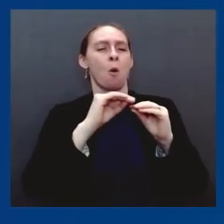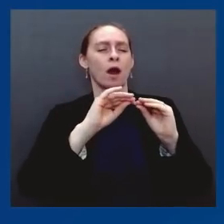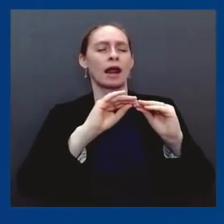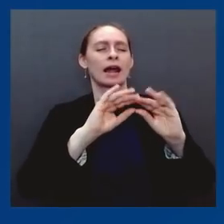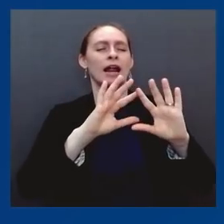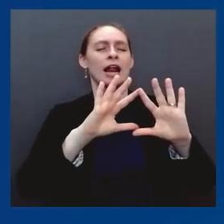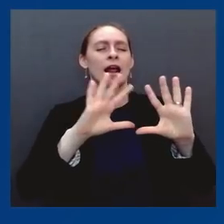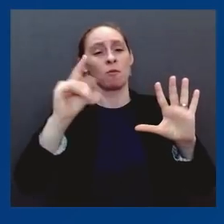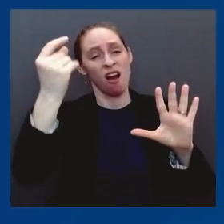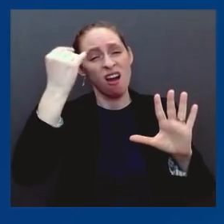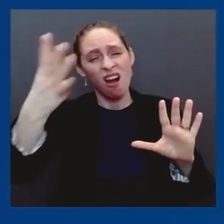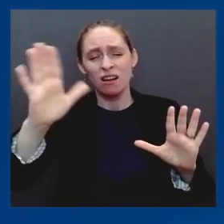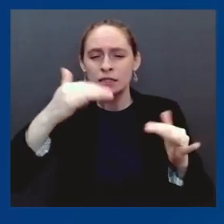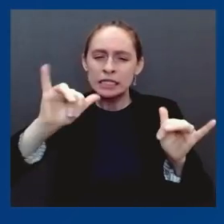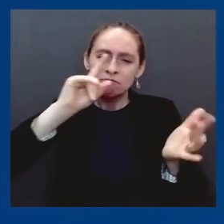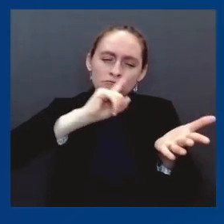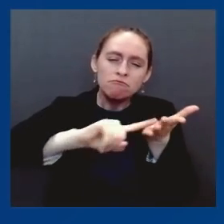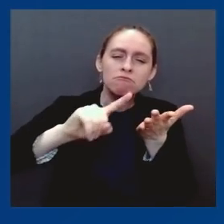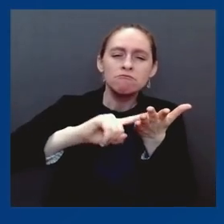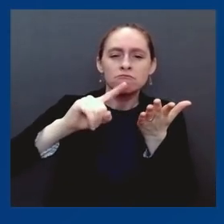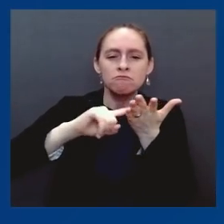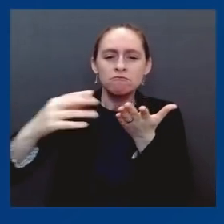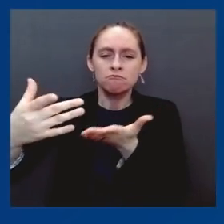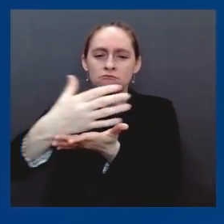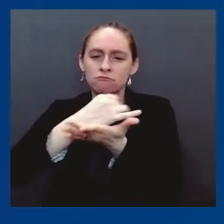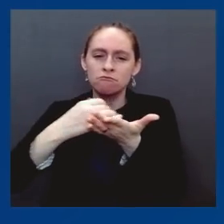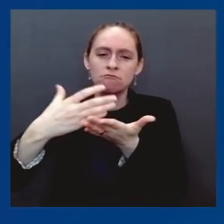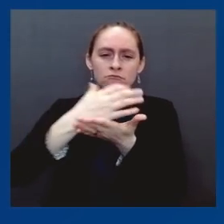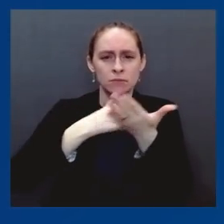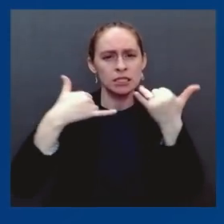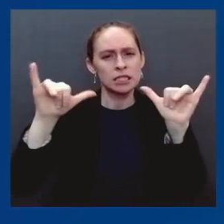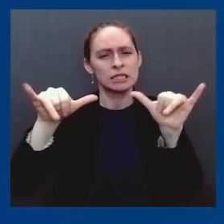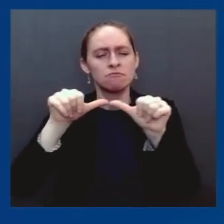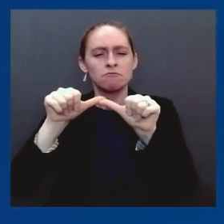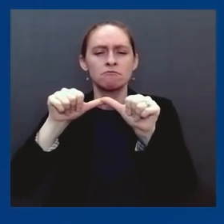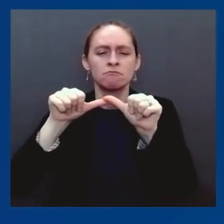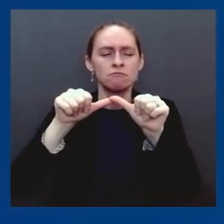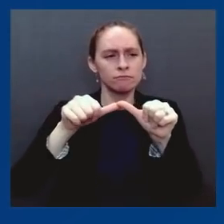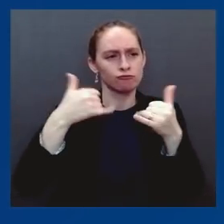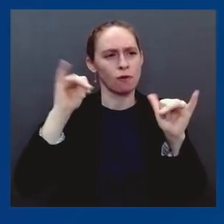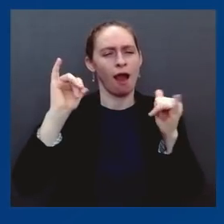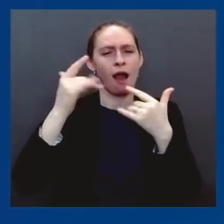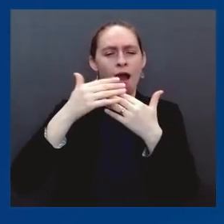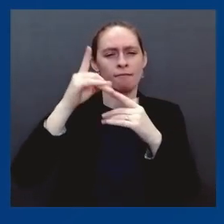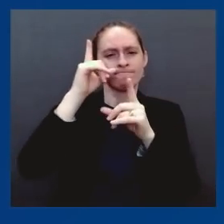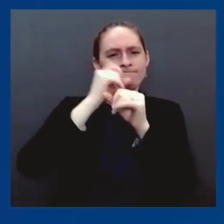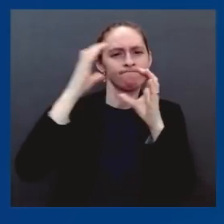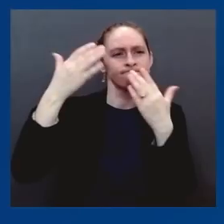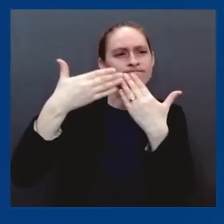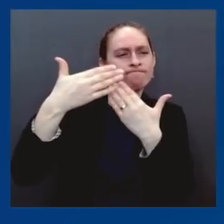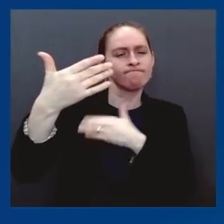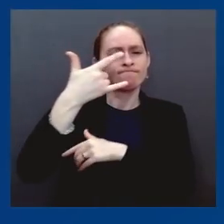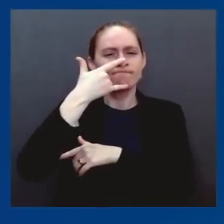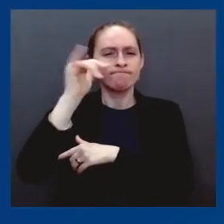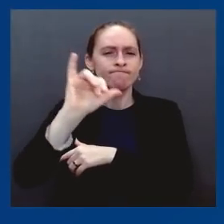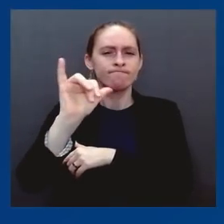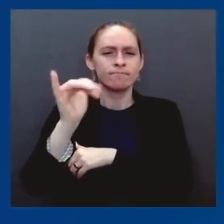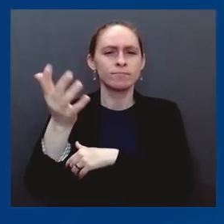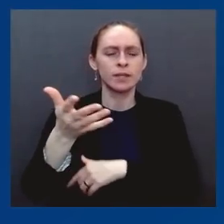that, ultimately, when we're going to have to, quote, "live" with something that will not be eradicated and very likely would not be eliminated,